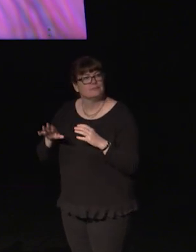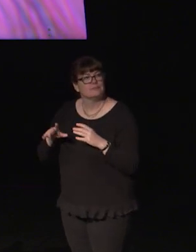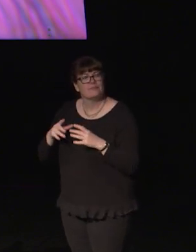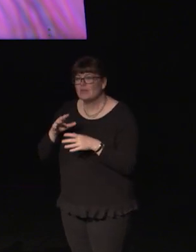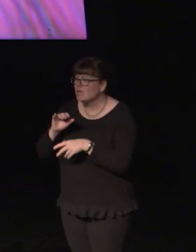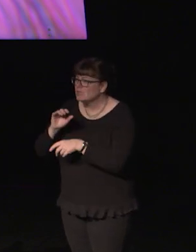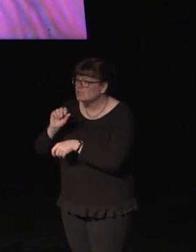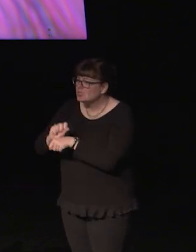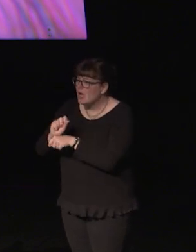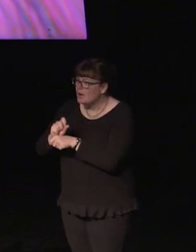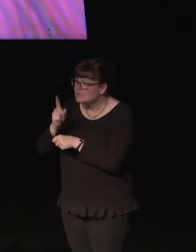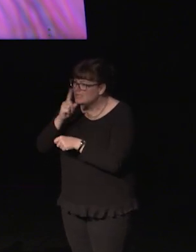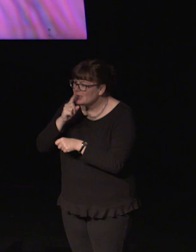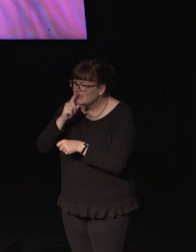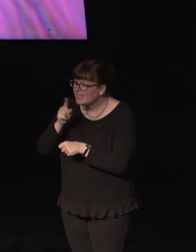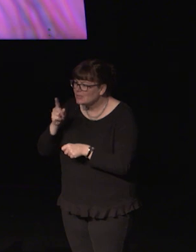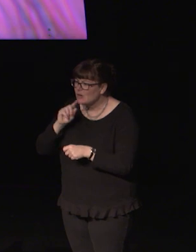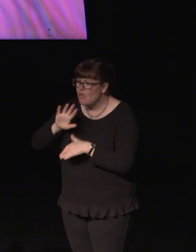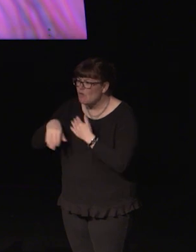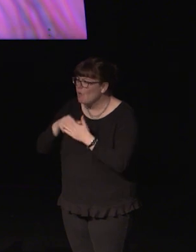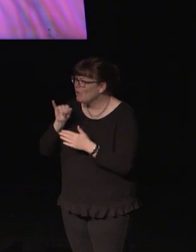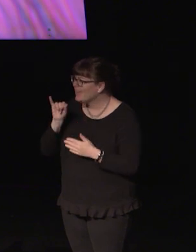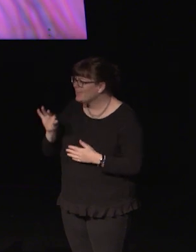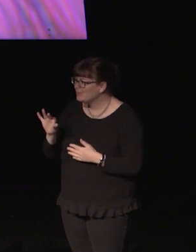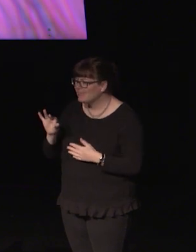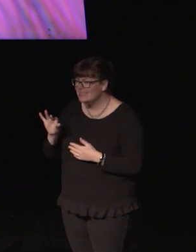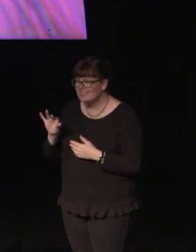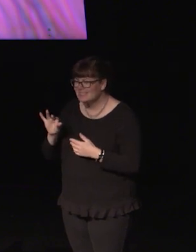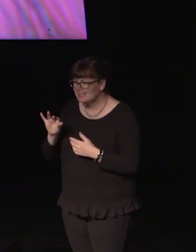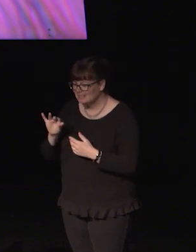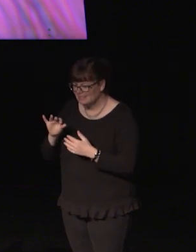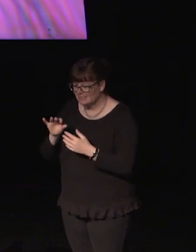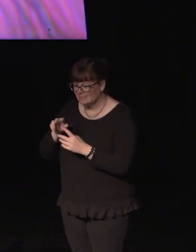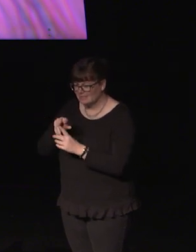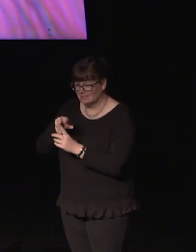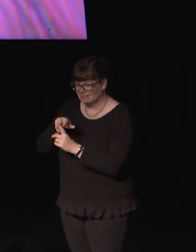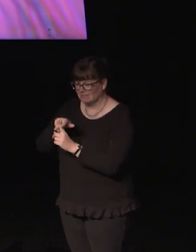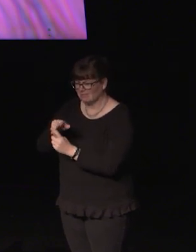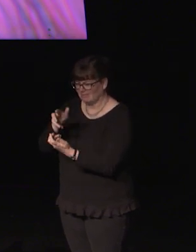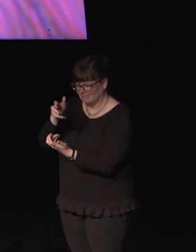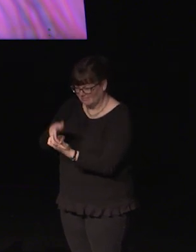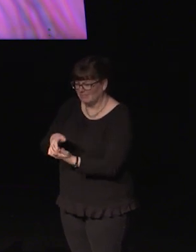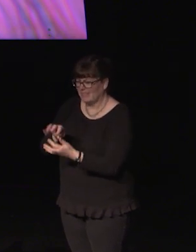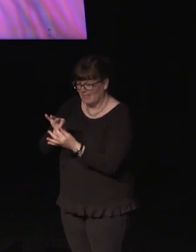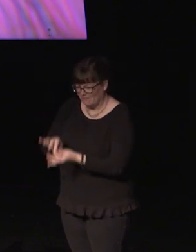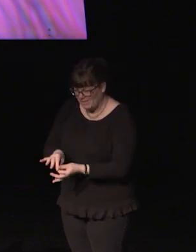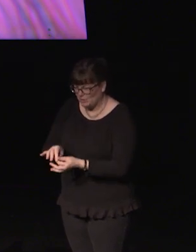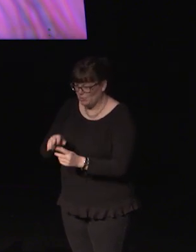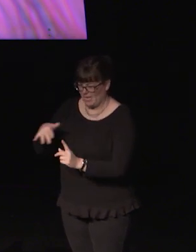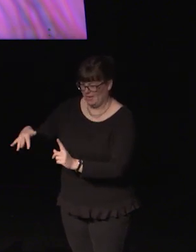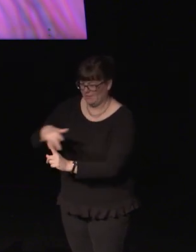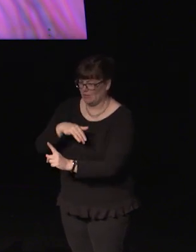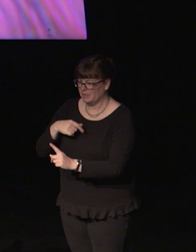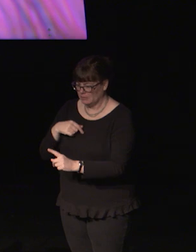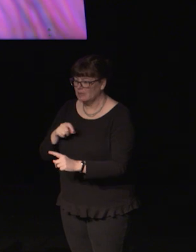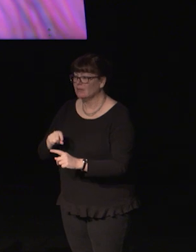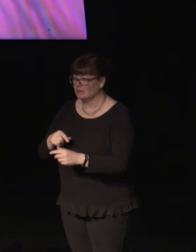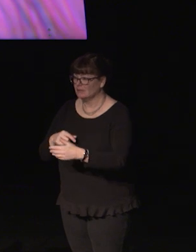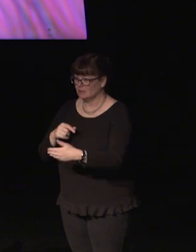where the whole interface is like it's all part of the environment. So if I need to lean in to look at what it says on that... ...on that screen,